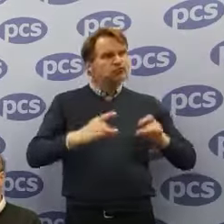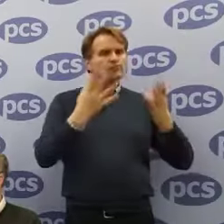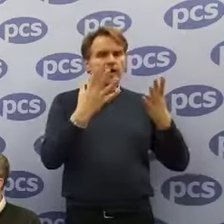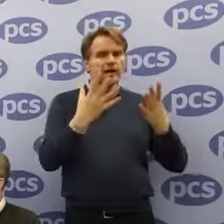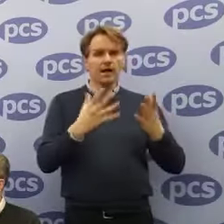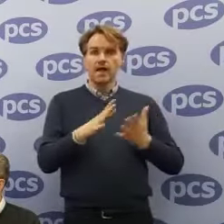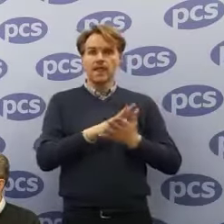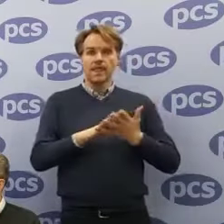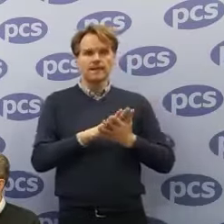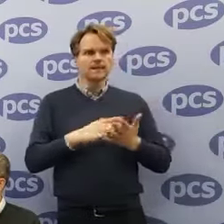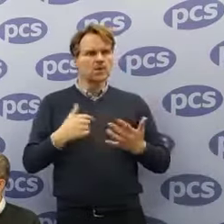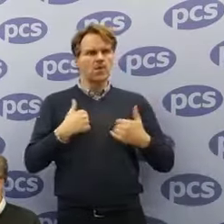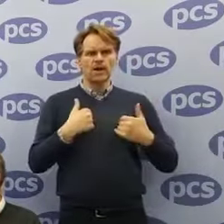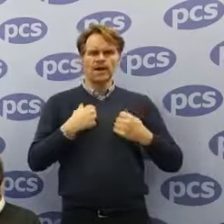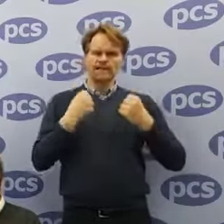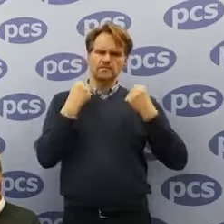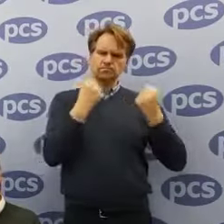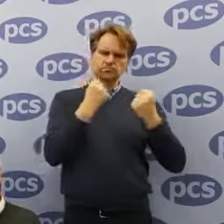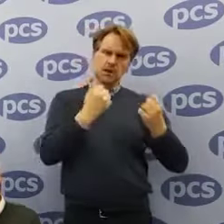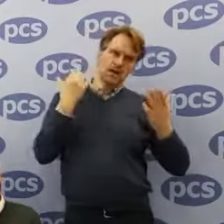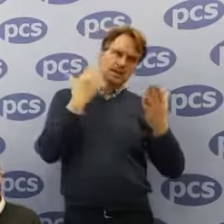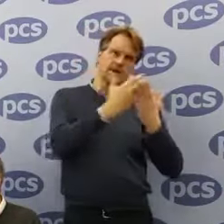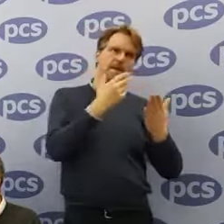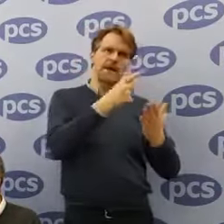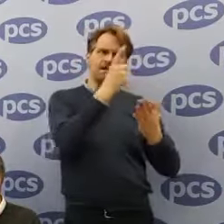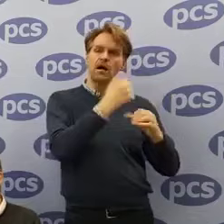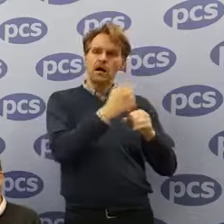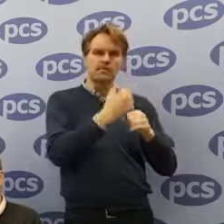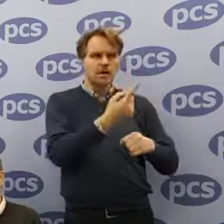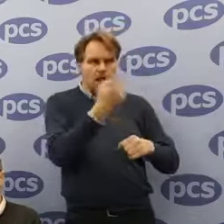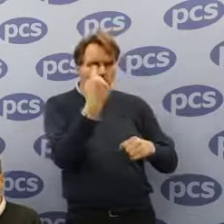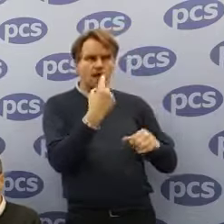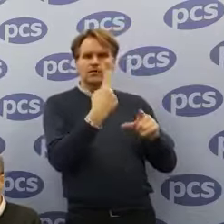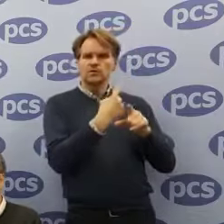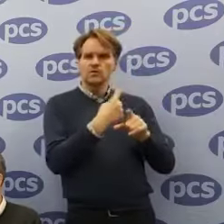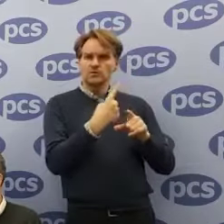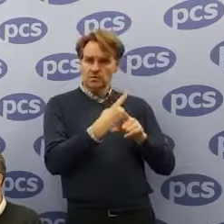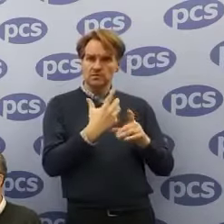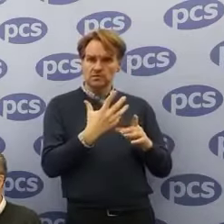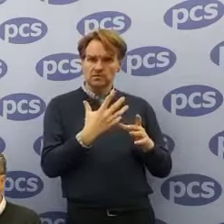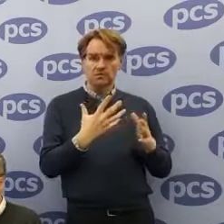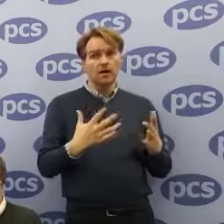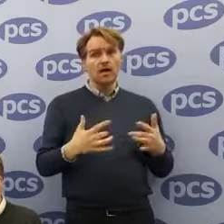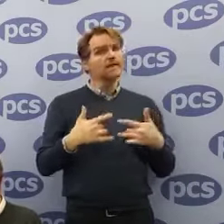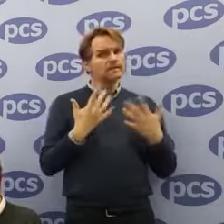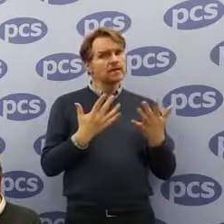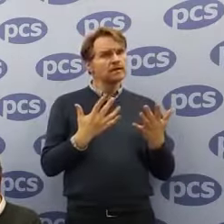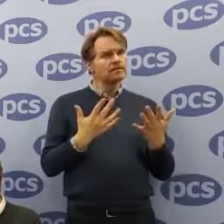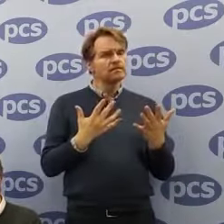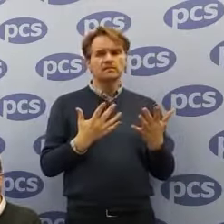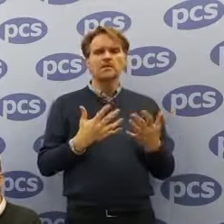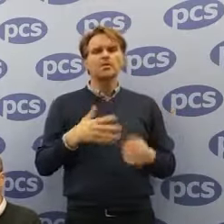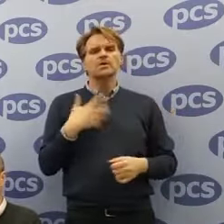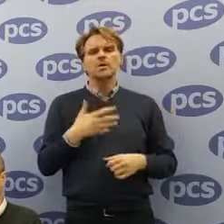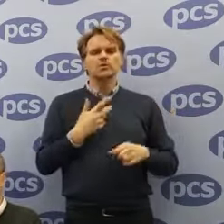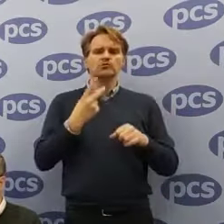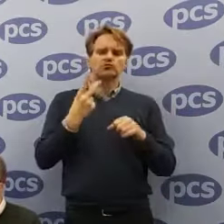us the most leverage to demand they talk to us and start making concessions and we genuinely think that it's not just repeating what we did last year, that's